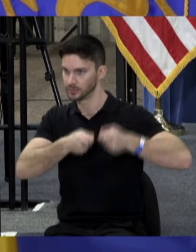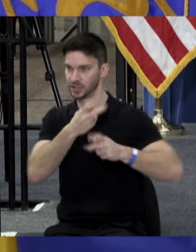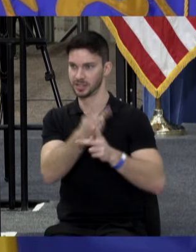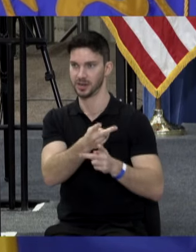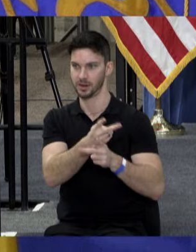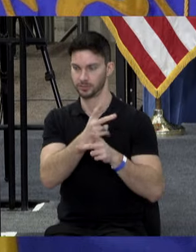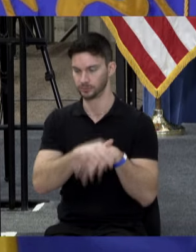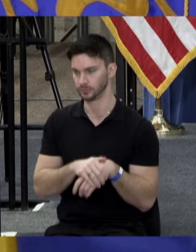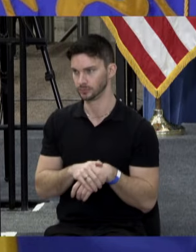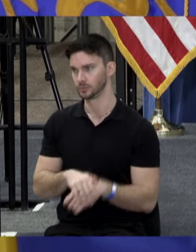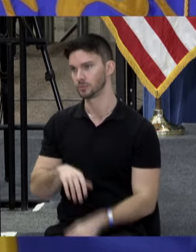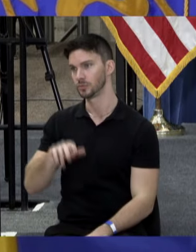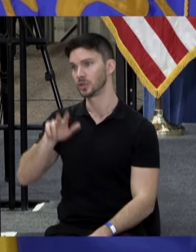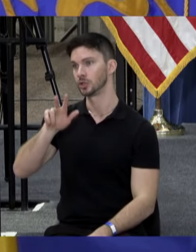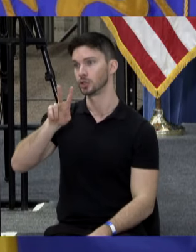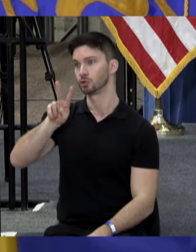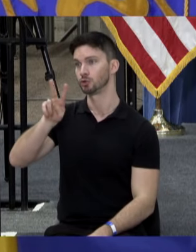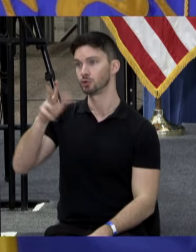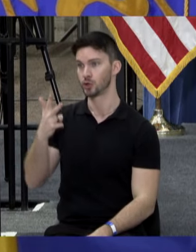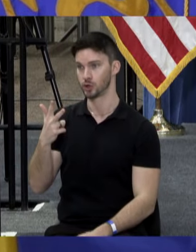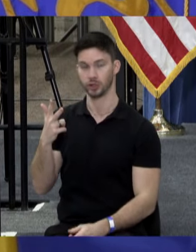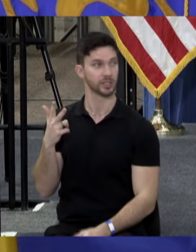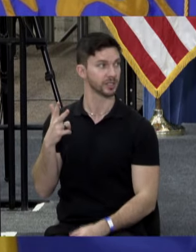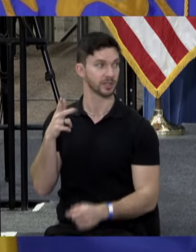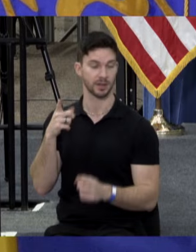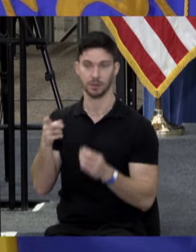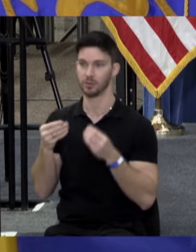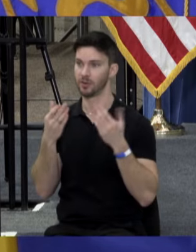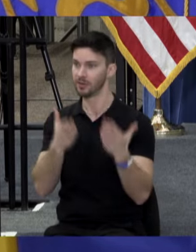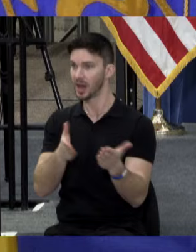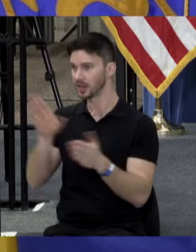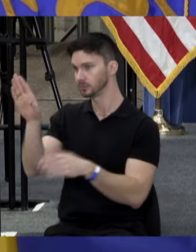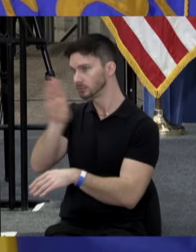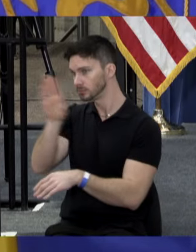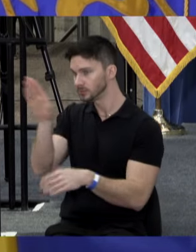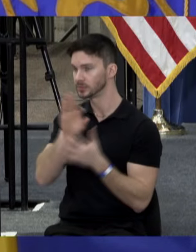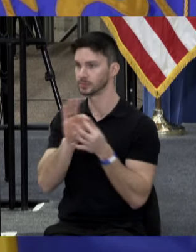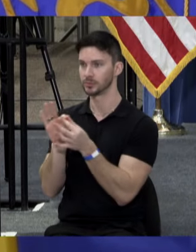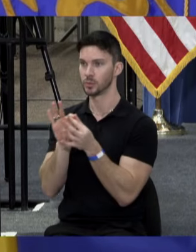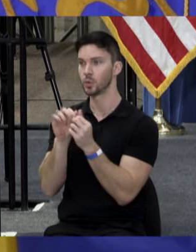directly with healthcare providers, serving as a crucial link in care coordination. More than